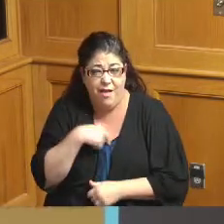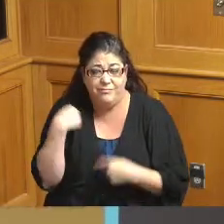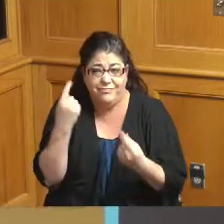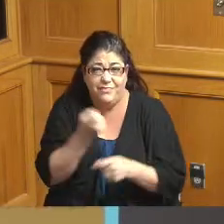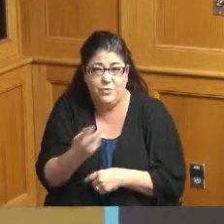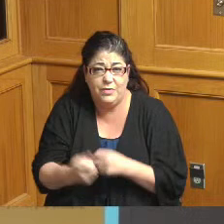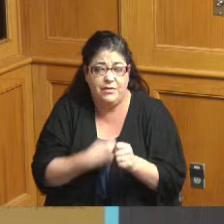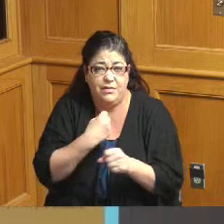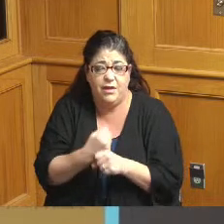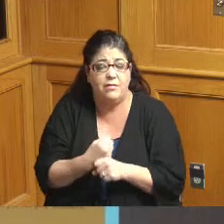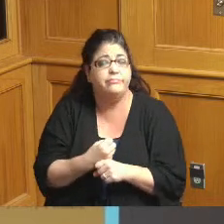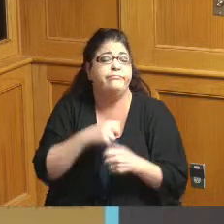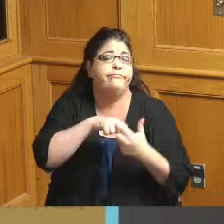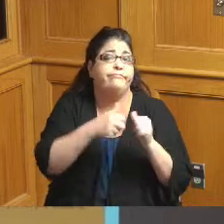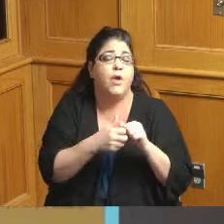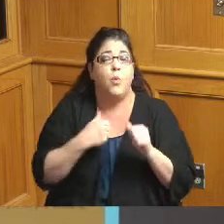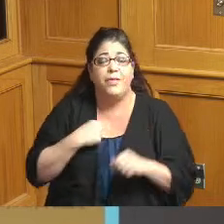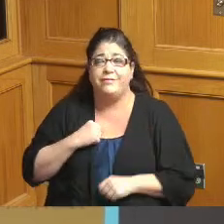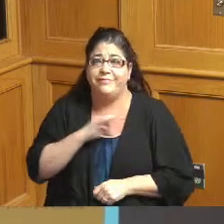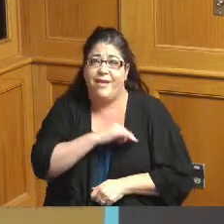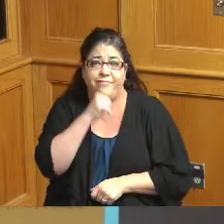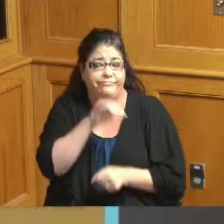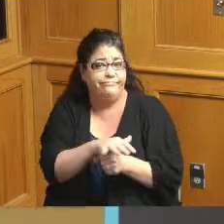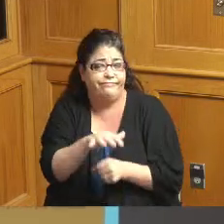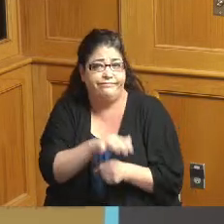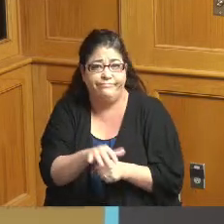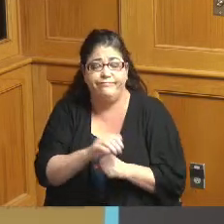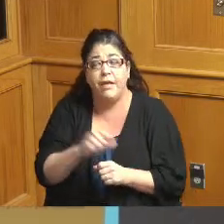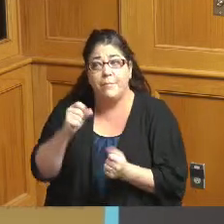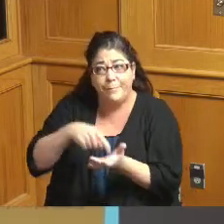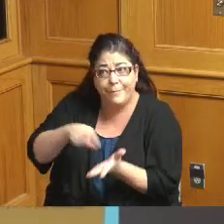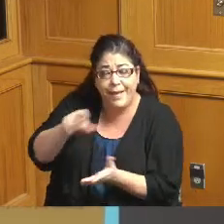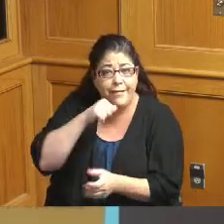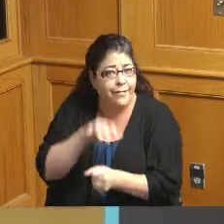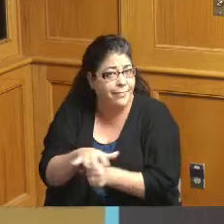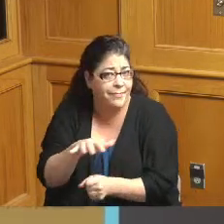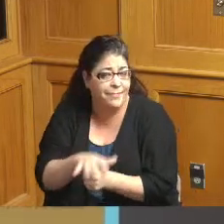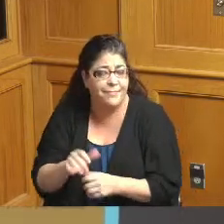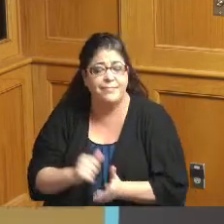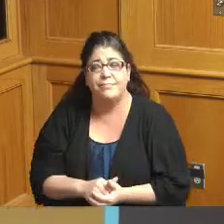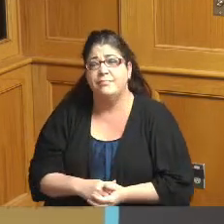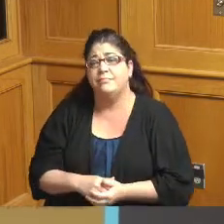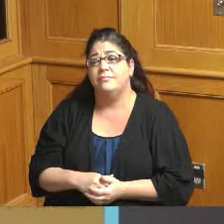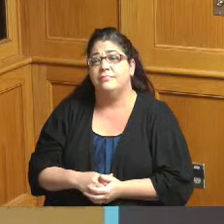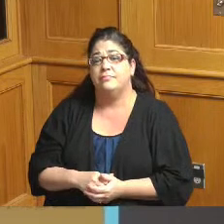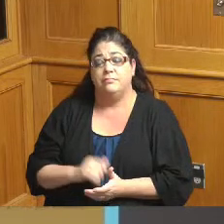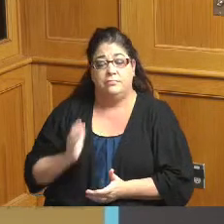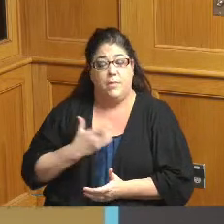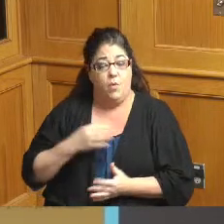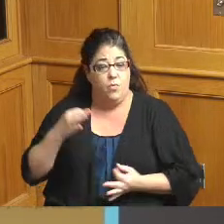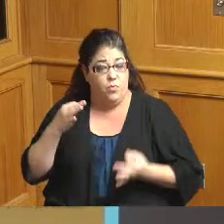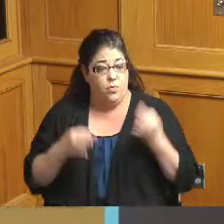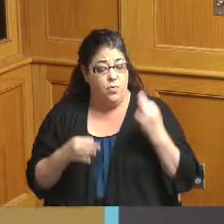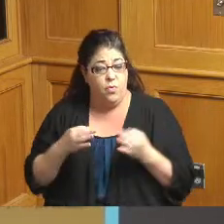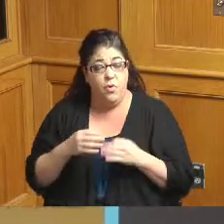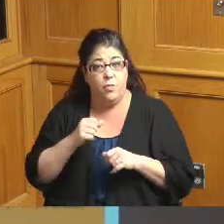been around issues of Staffing and compensation the court was in a position with your support last